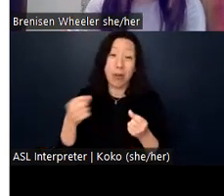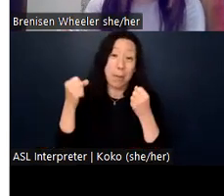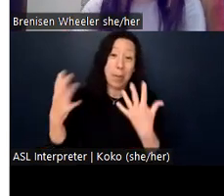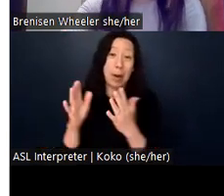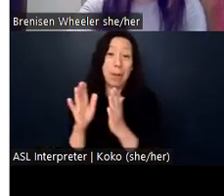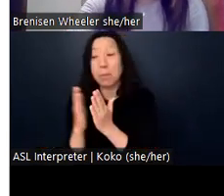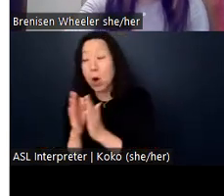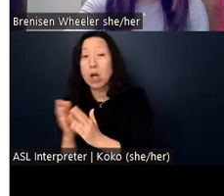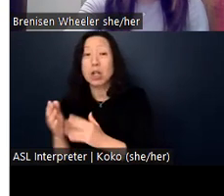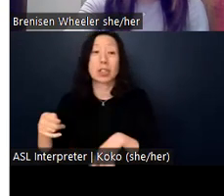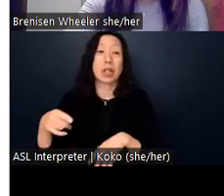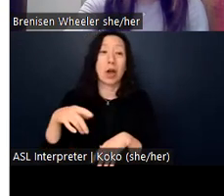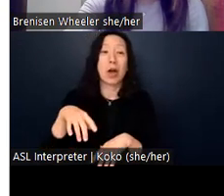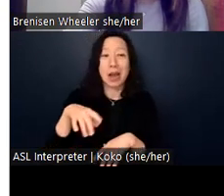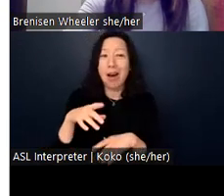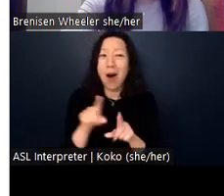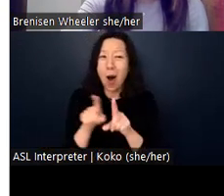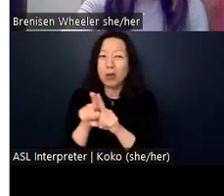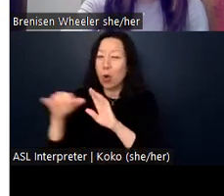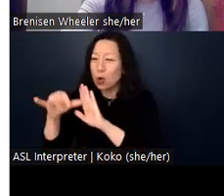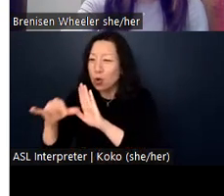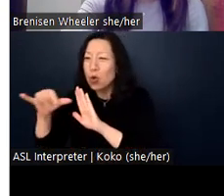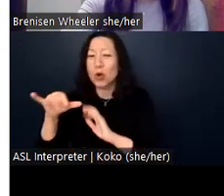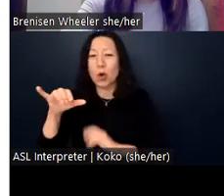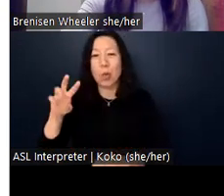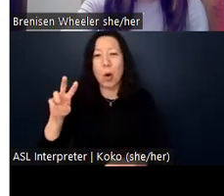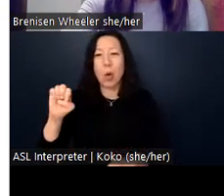you should be able to find it. 12:18:04 There, as well